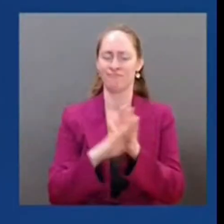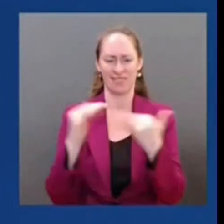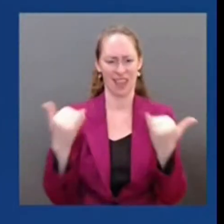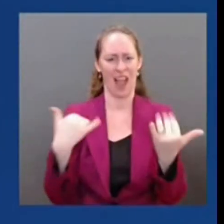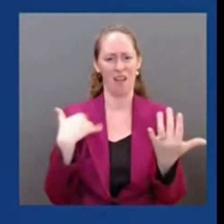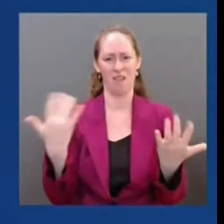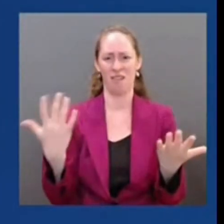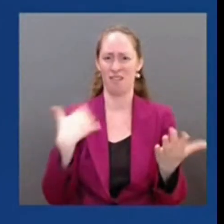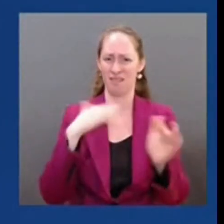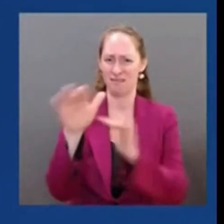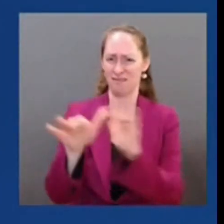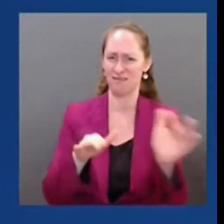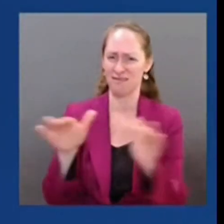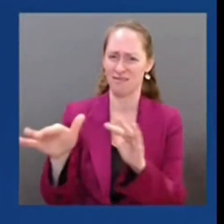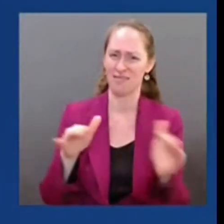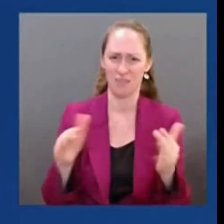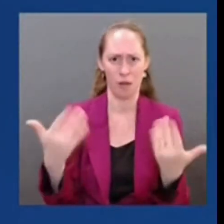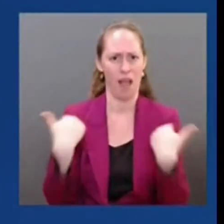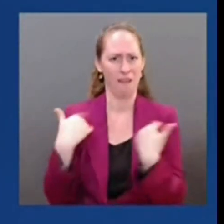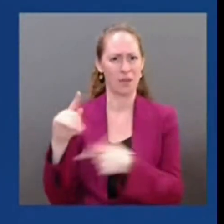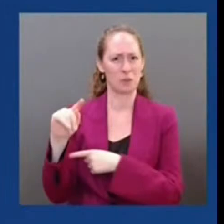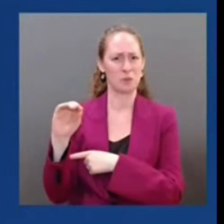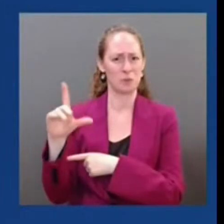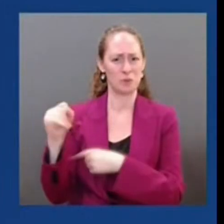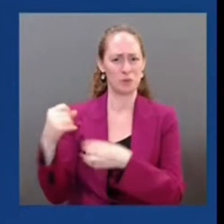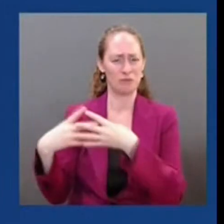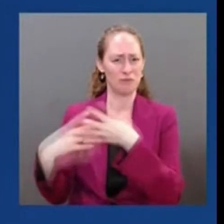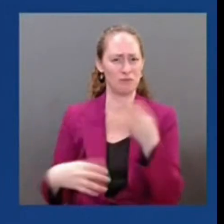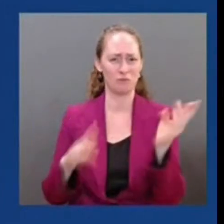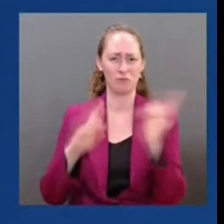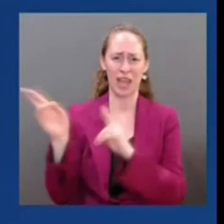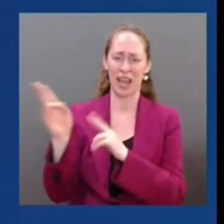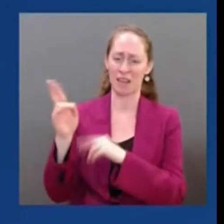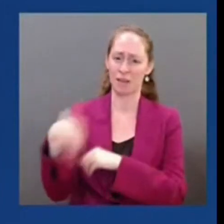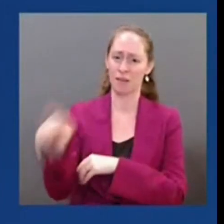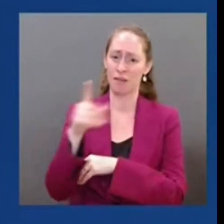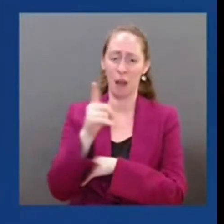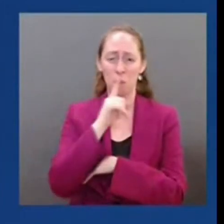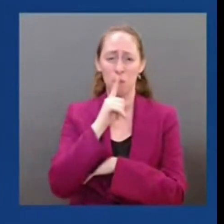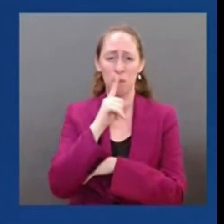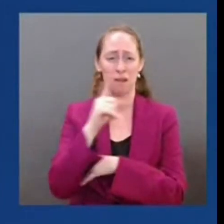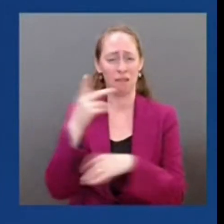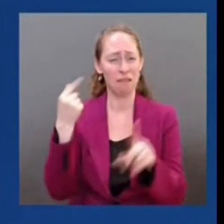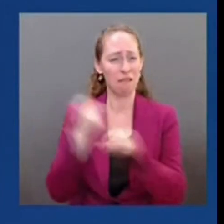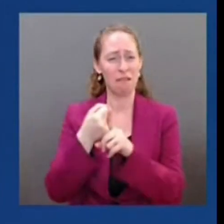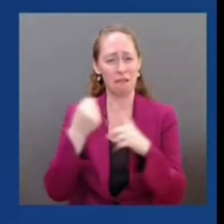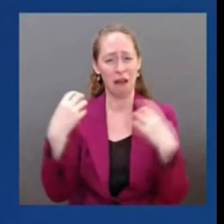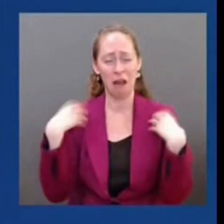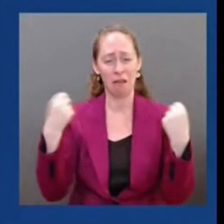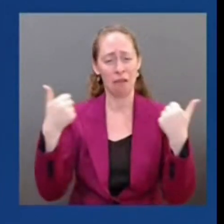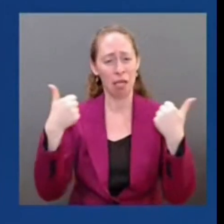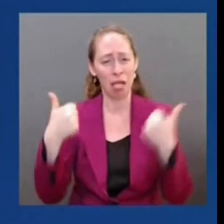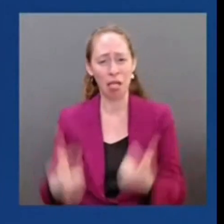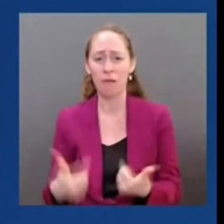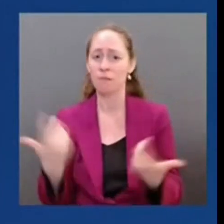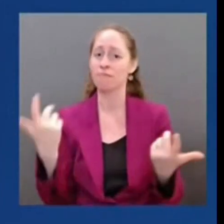EVERYONE TO USE THE MINIMMEN YOU A OF TOOLS WE HAVE TODAY TO PREVENT FURTHER INFECTION AND